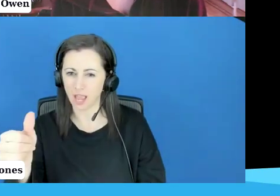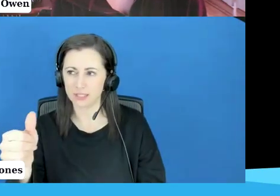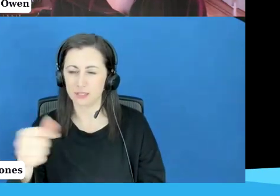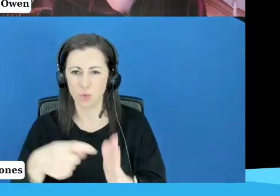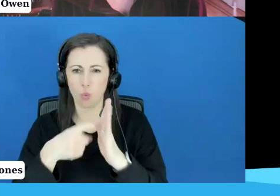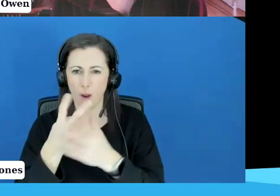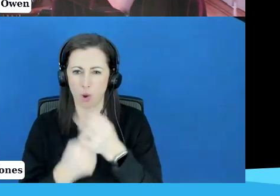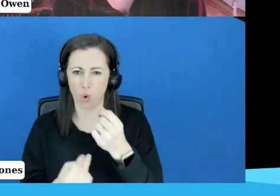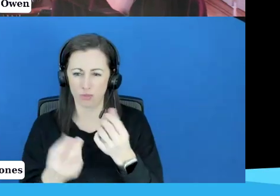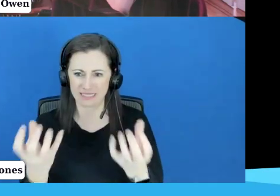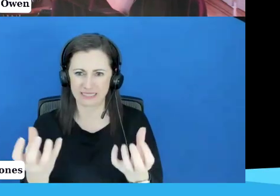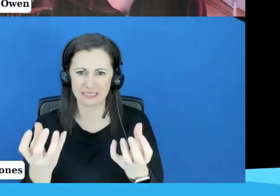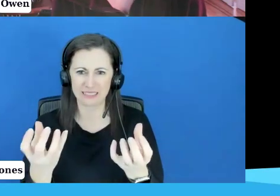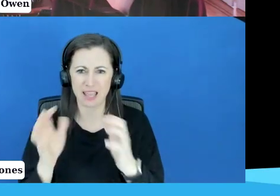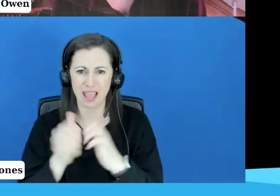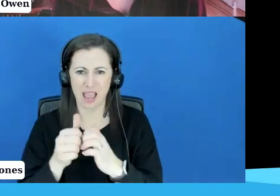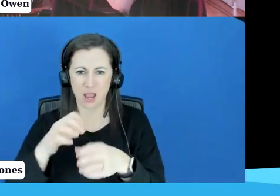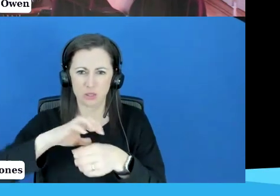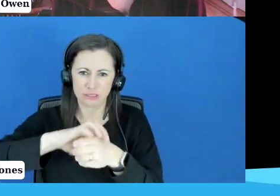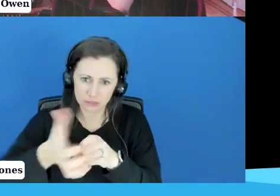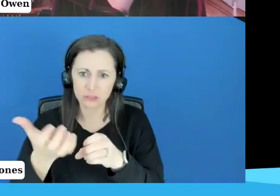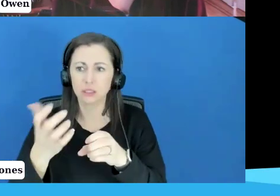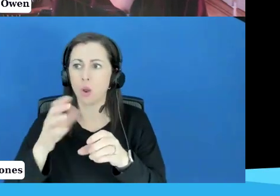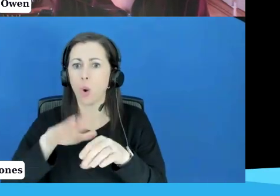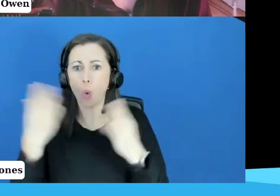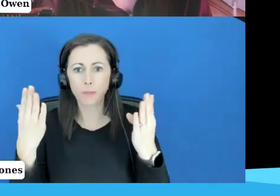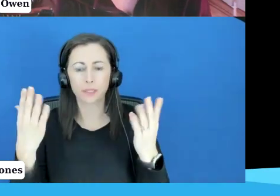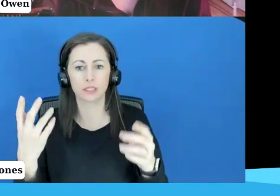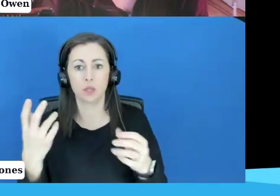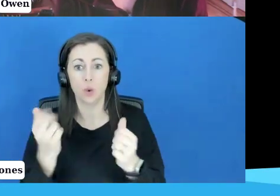'Oh crap, how am I going to get this open using both hands?'